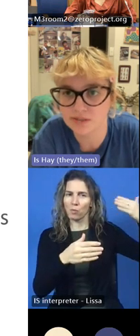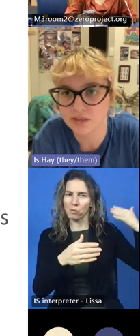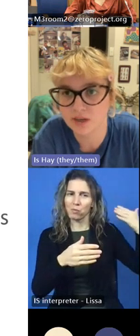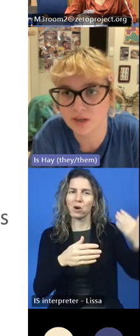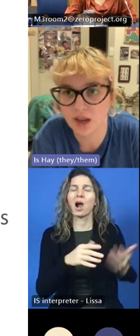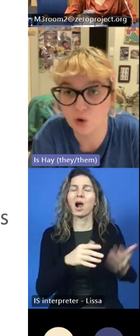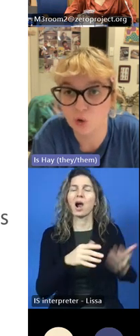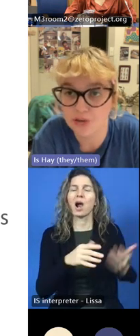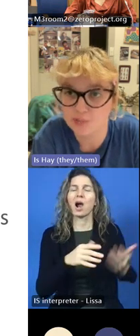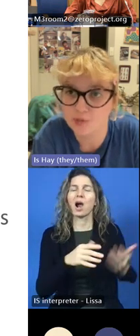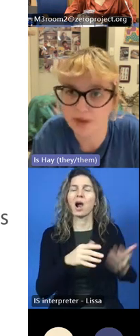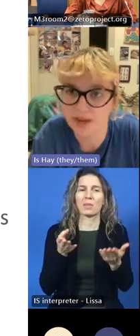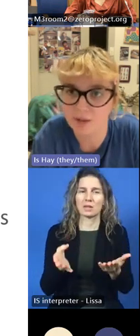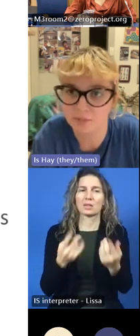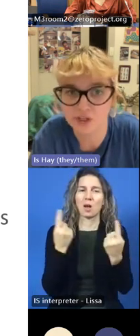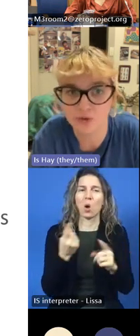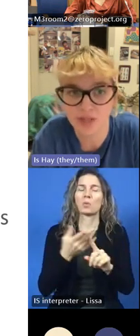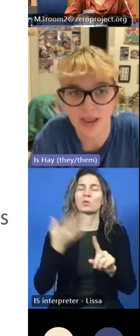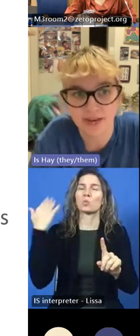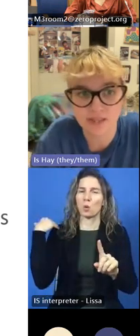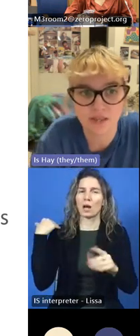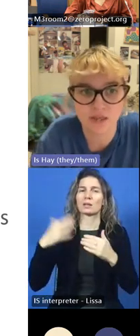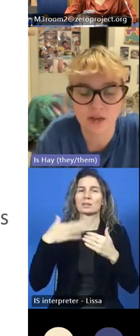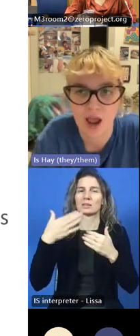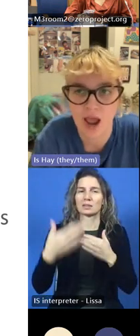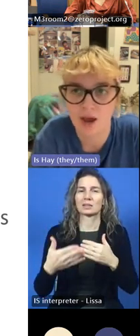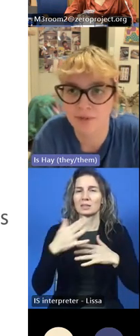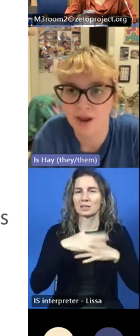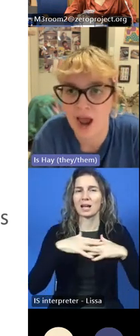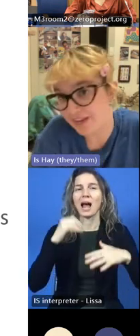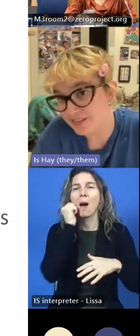was always and will continue to be aboriginal land. I am Is Hay I use he/they pronounce. I'm